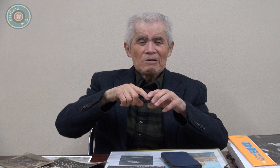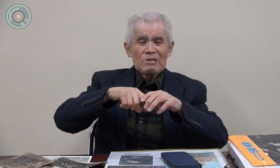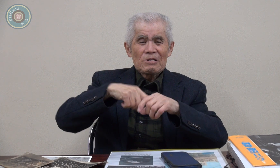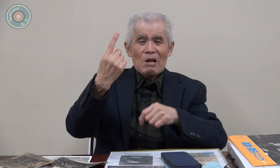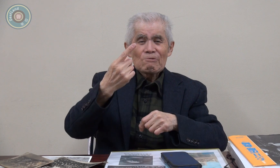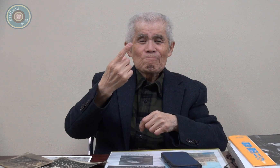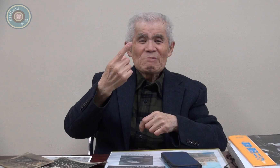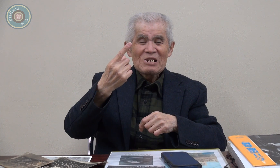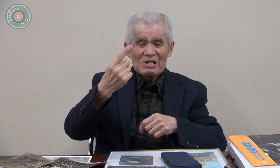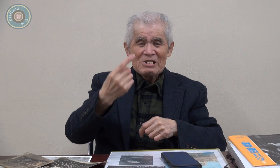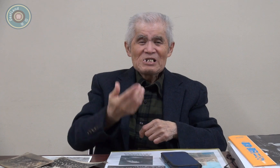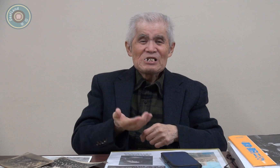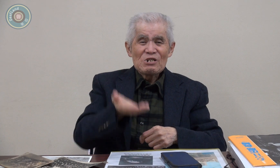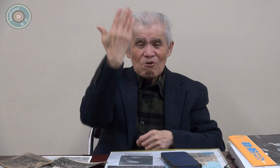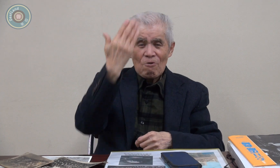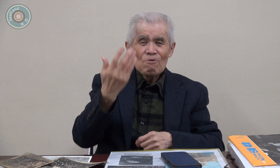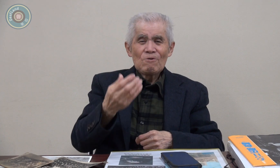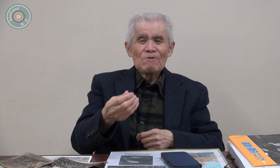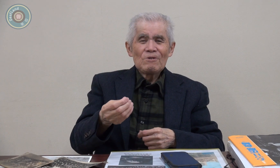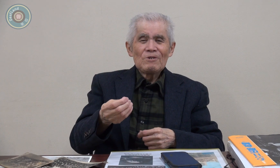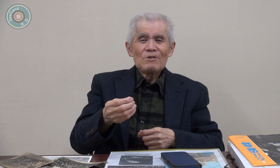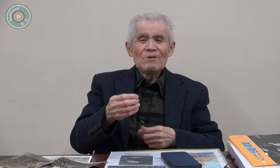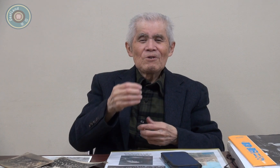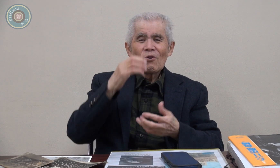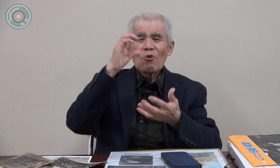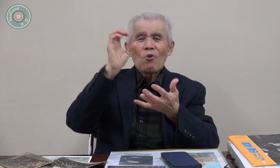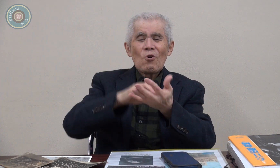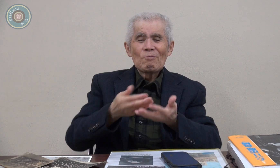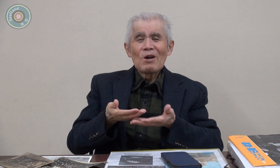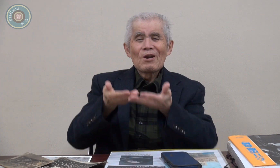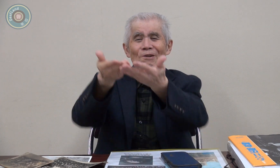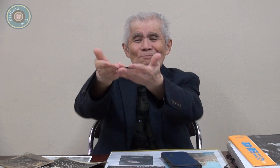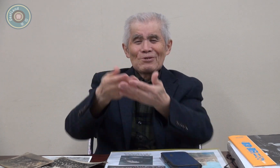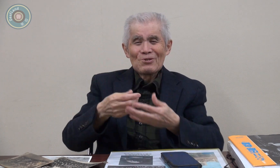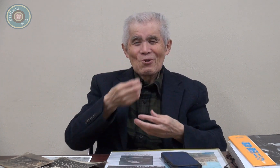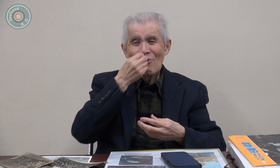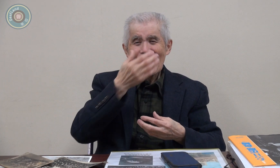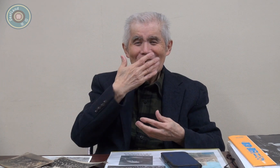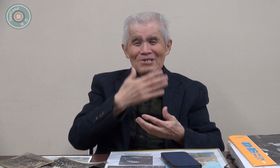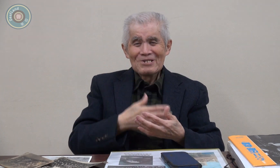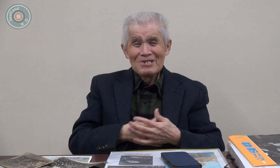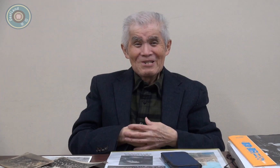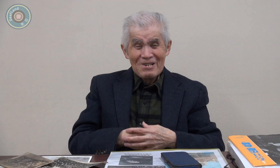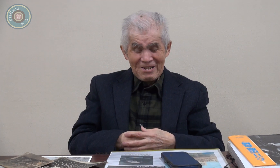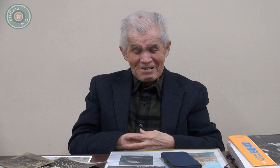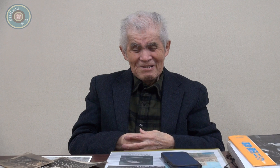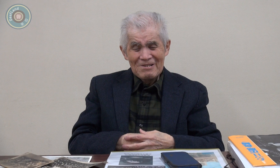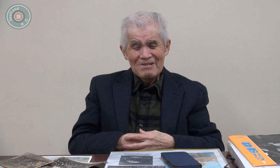If you swatted more than 100 flies, we’d get candy